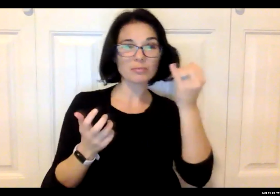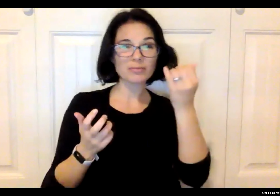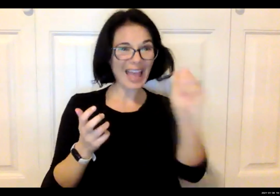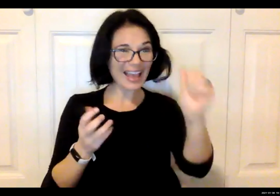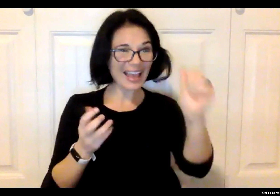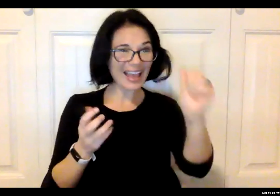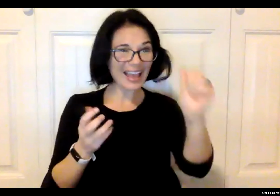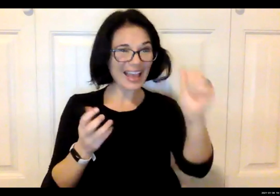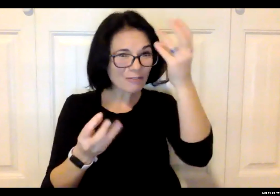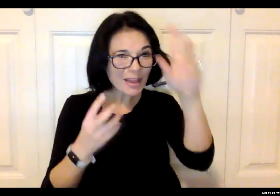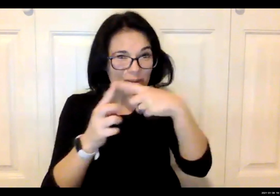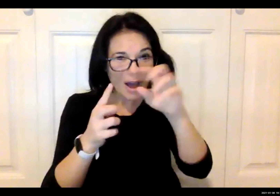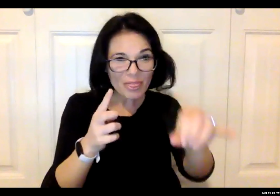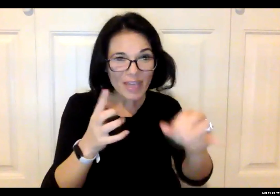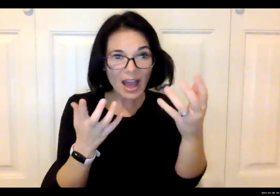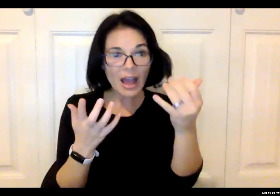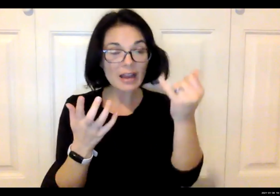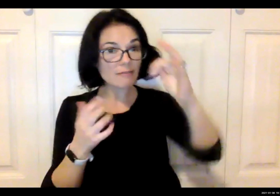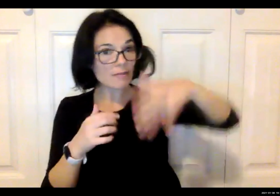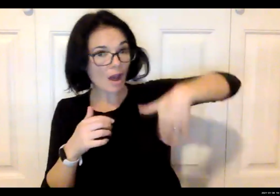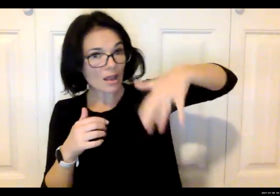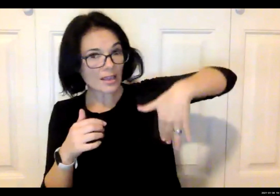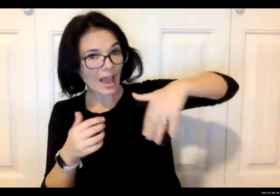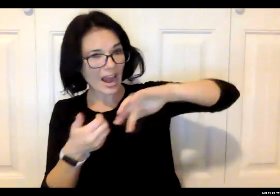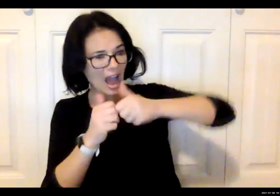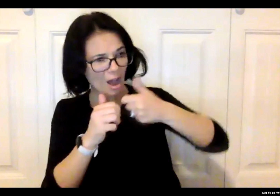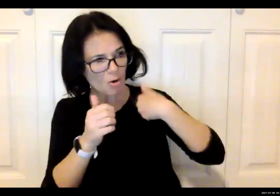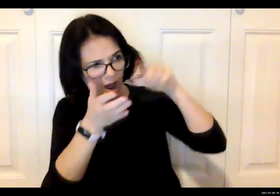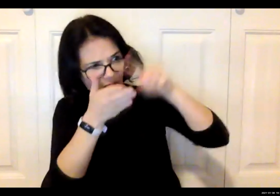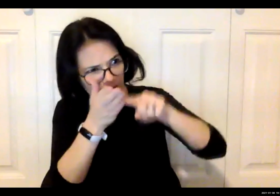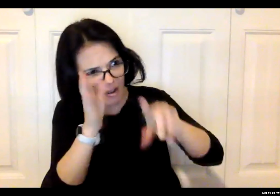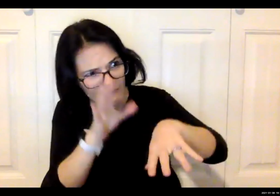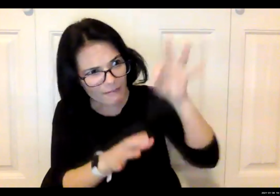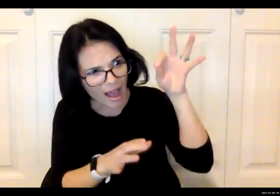finding out as more studies come out on this with different conditions?”